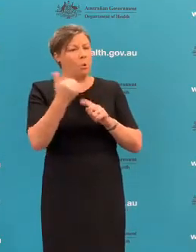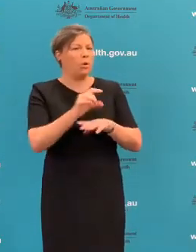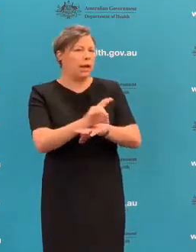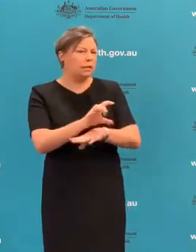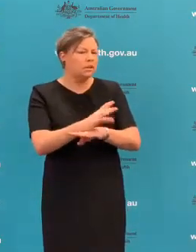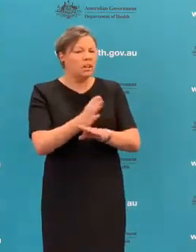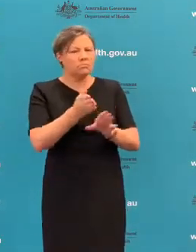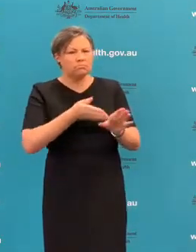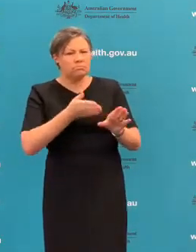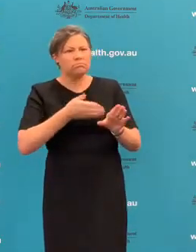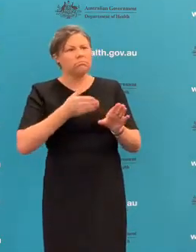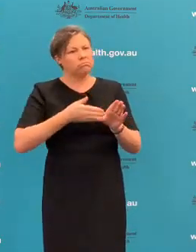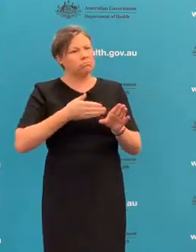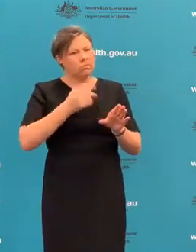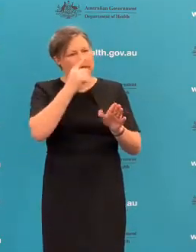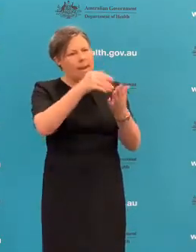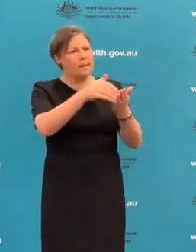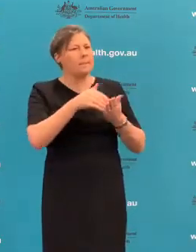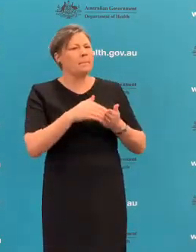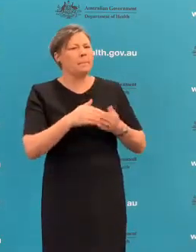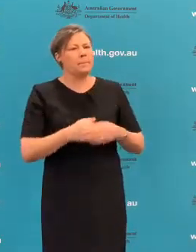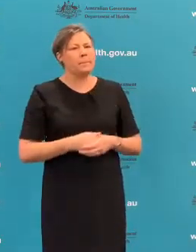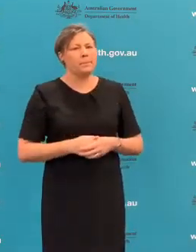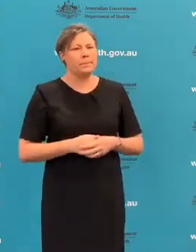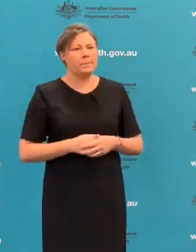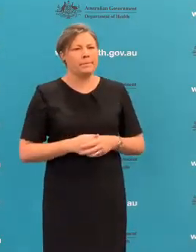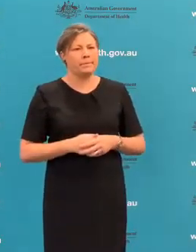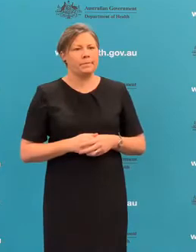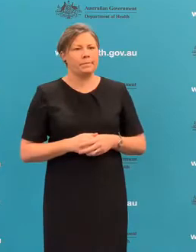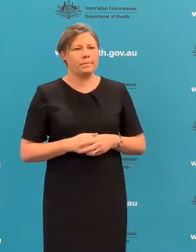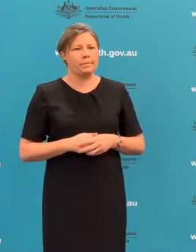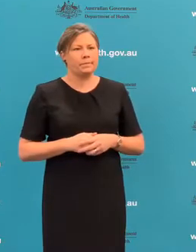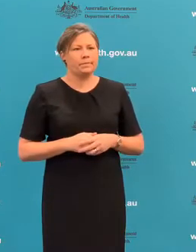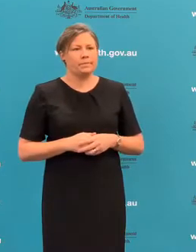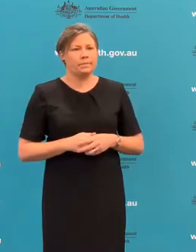and arrange your continuing care. Our three National Cancer Screening Programs